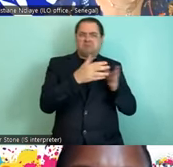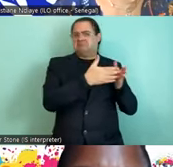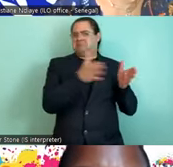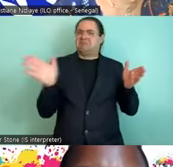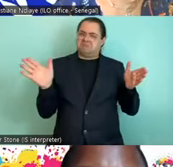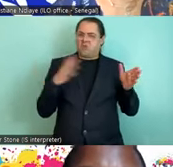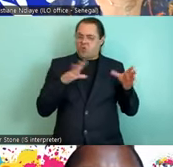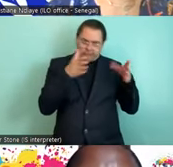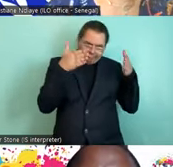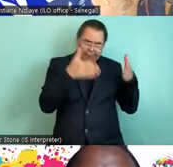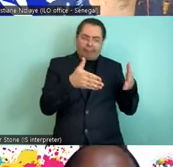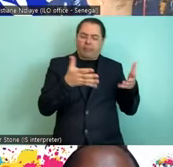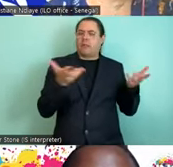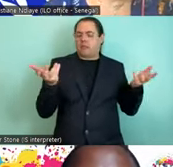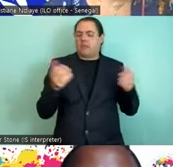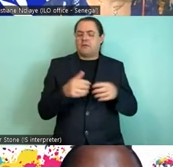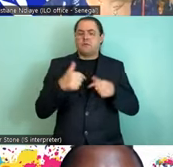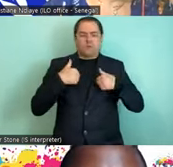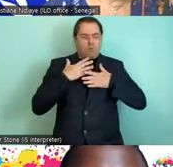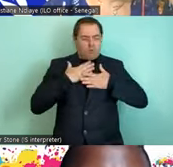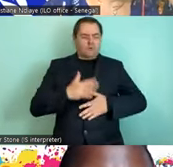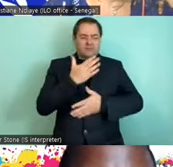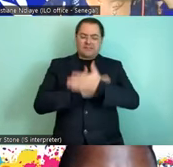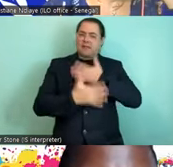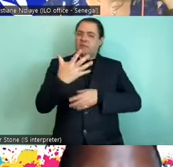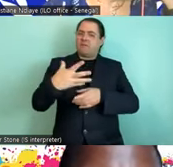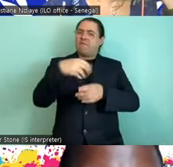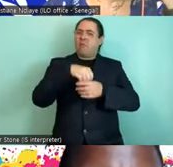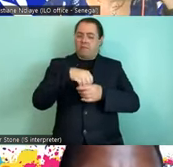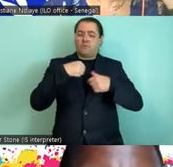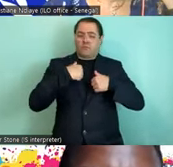disability inclusion. 10:35:59 I to get started in December.